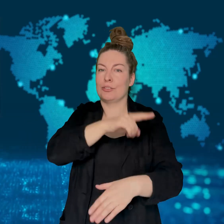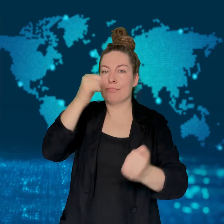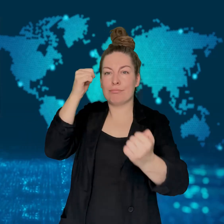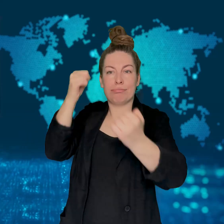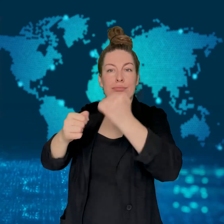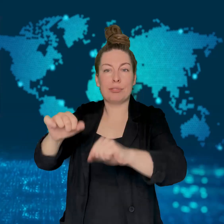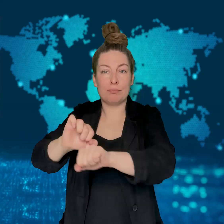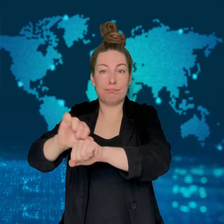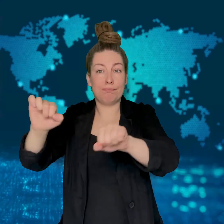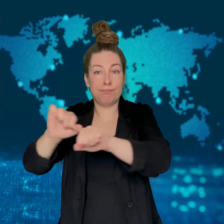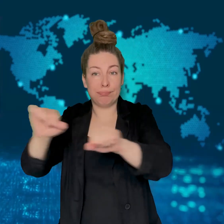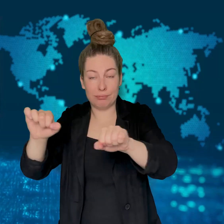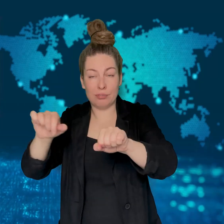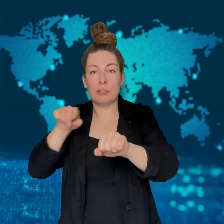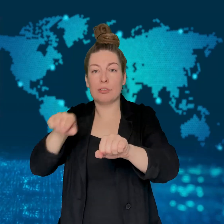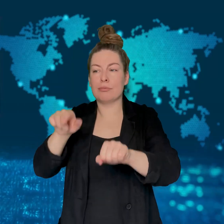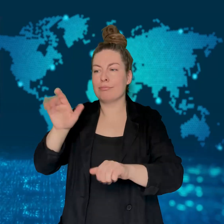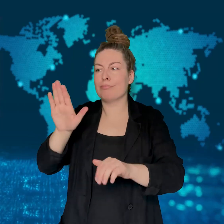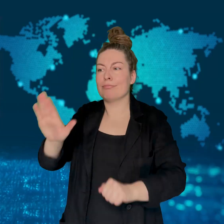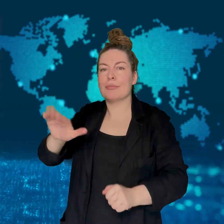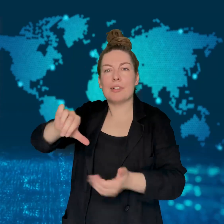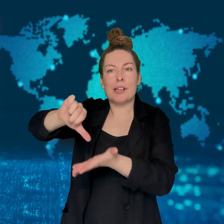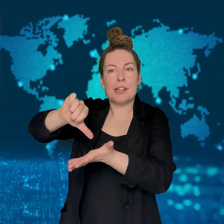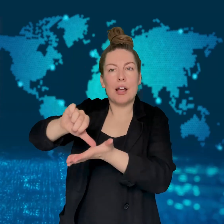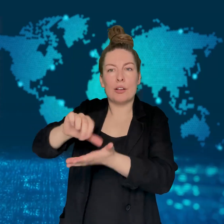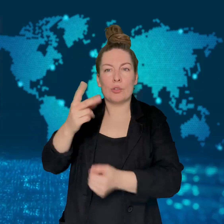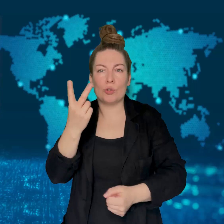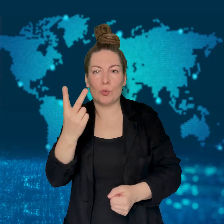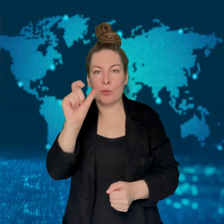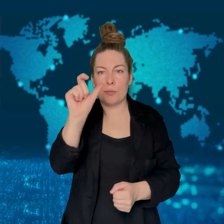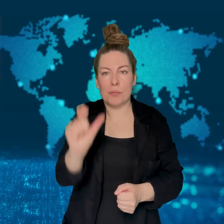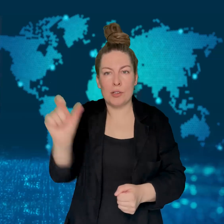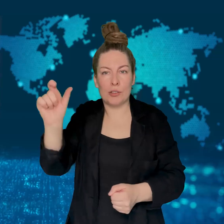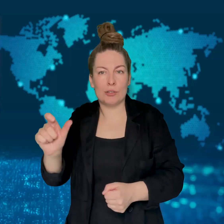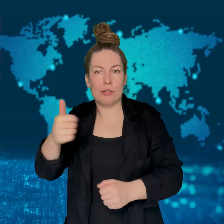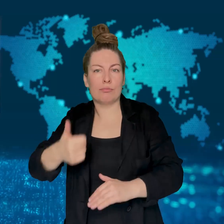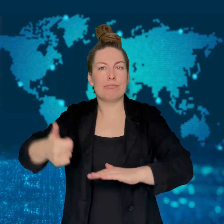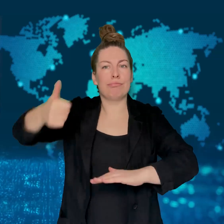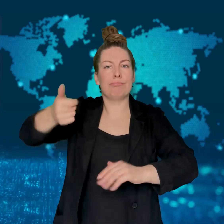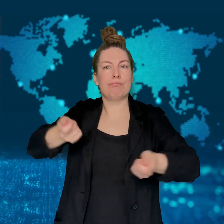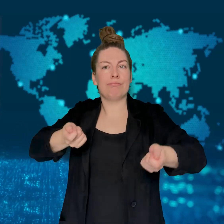Iran retaliated for that attack by sending over 300 missiles